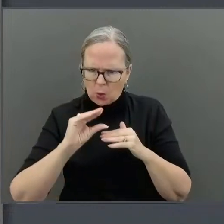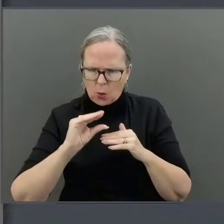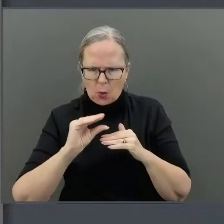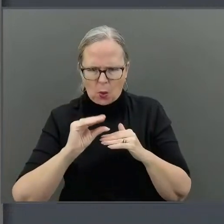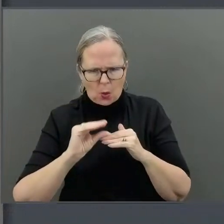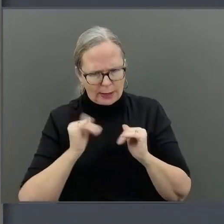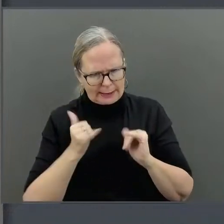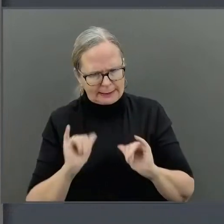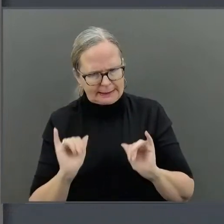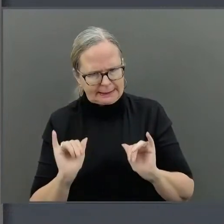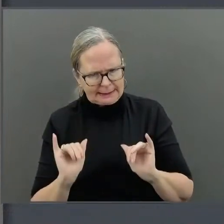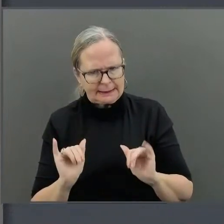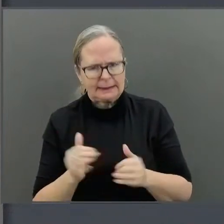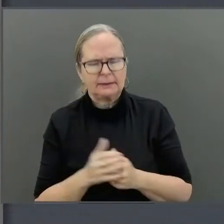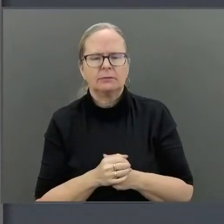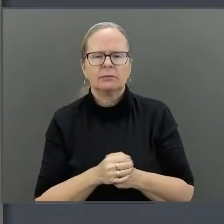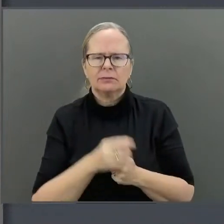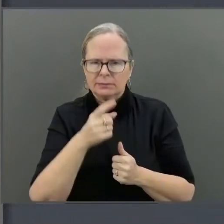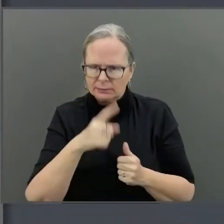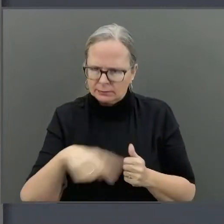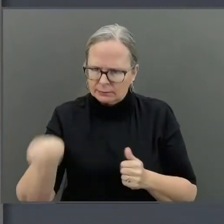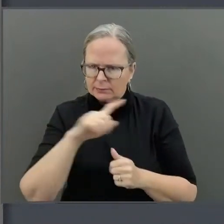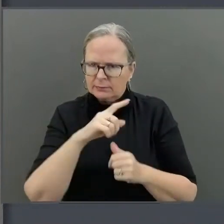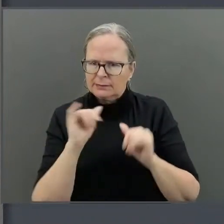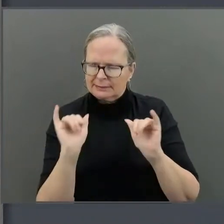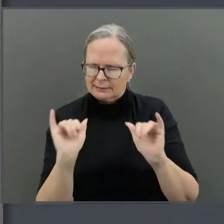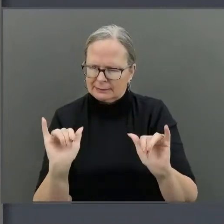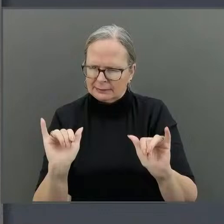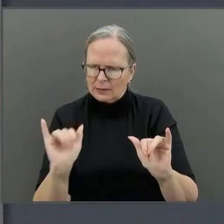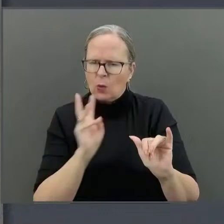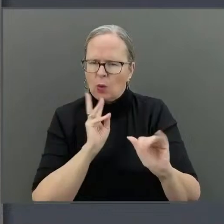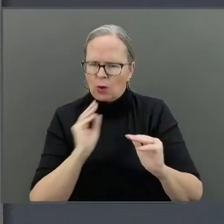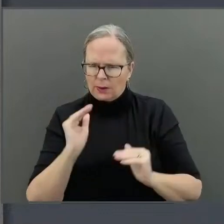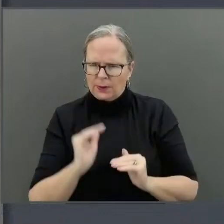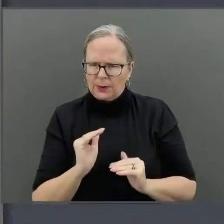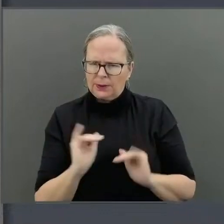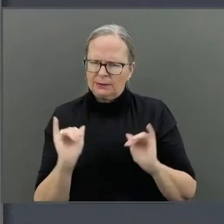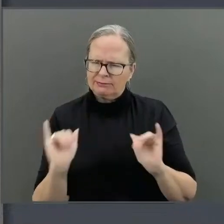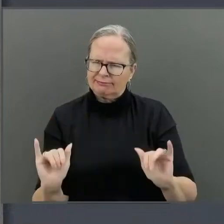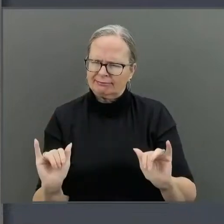that not showering as much and not doing laundry means that we're already trying to avoid that Jinx